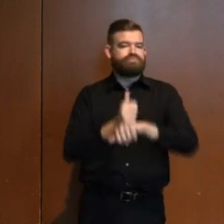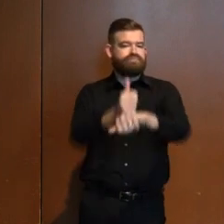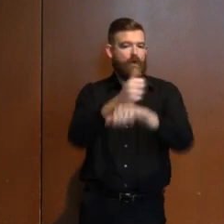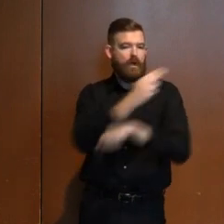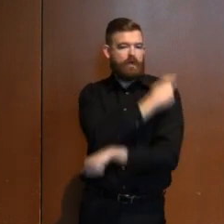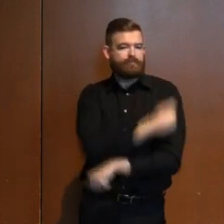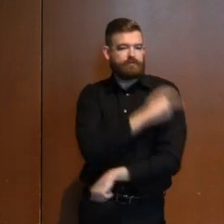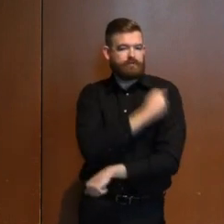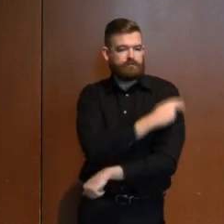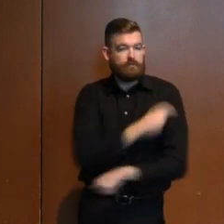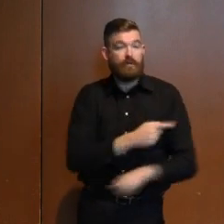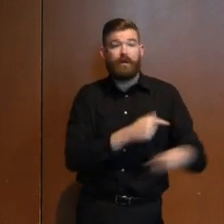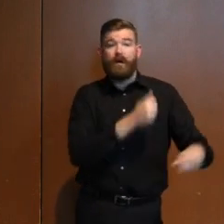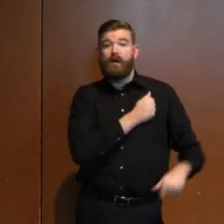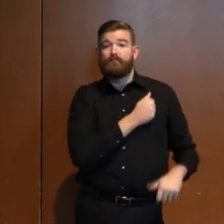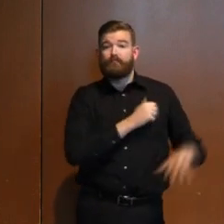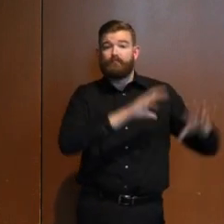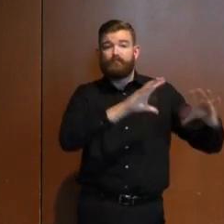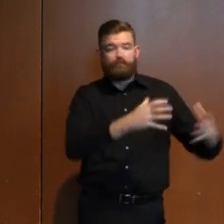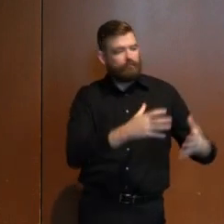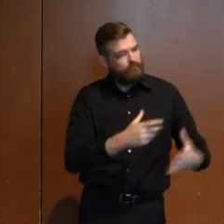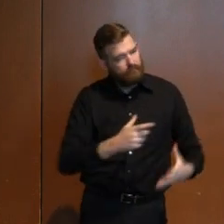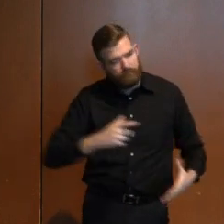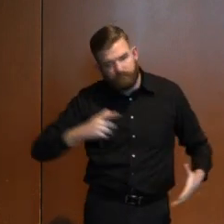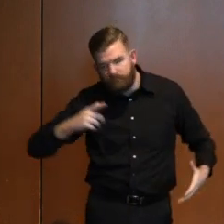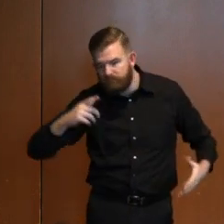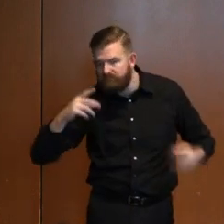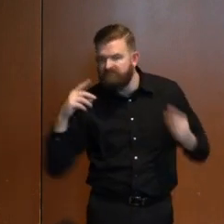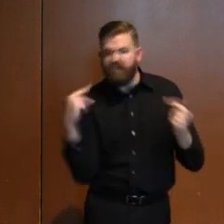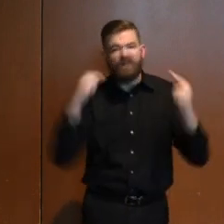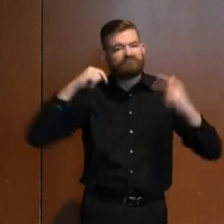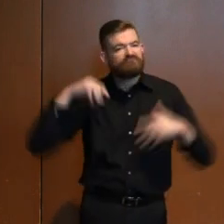AND I CANNOT EXPRESS ENOUGH MY GRATITUDE TO THE ARMY CORP. FOR THEIR QUICK WORK AND